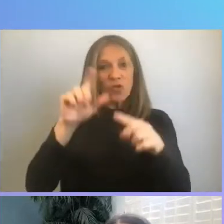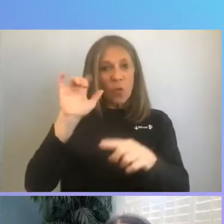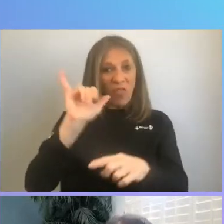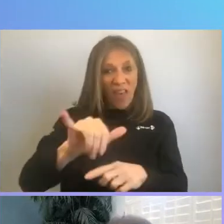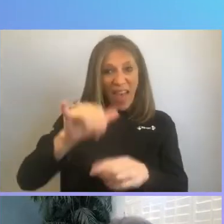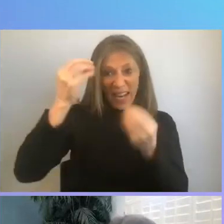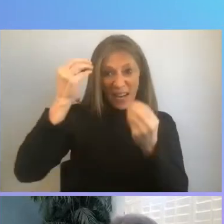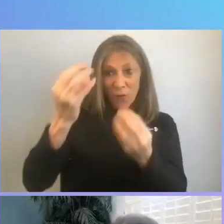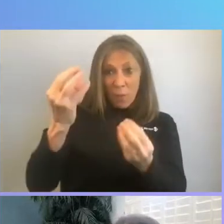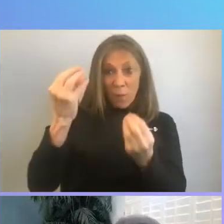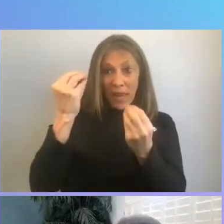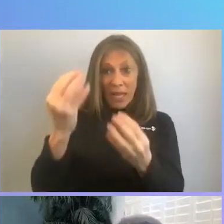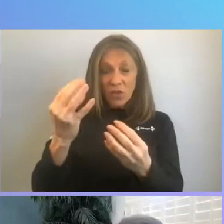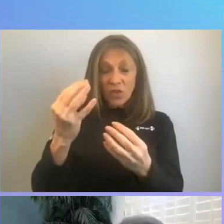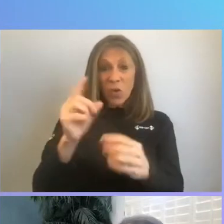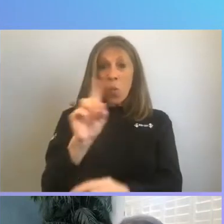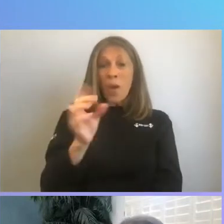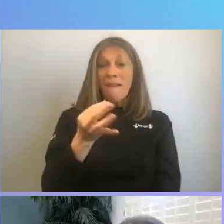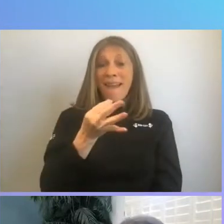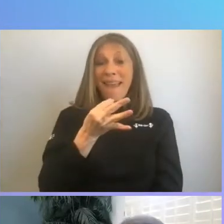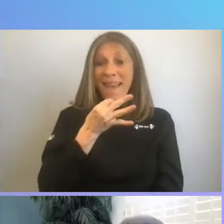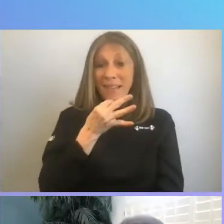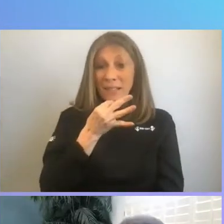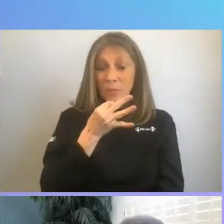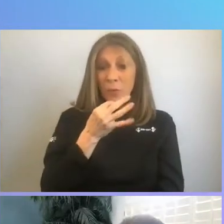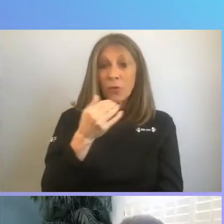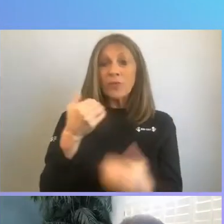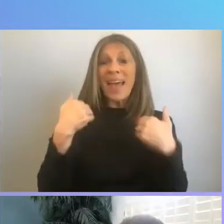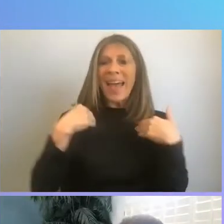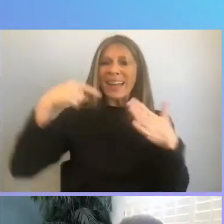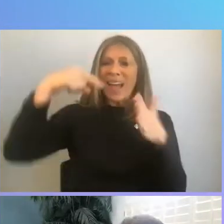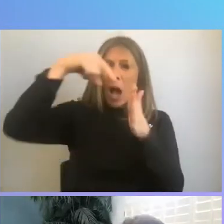where our experts did wcaG comprehensive reviews for new